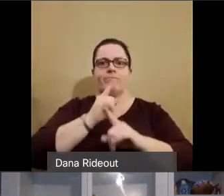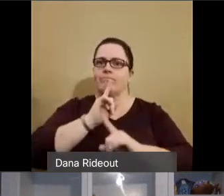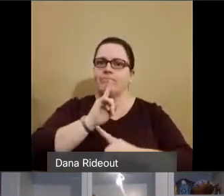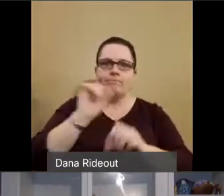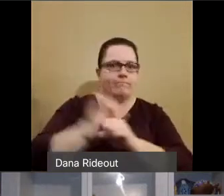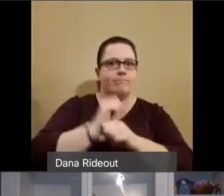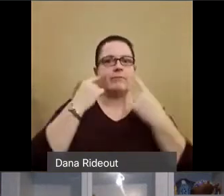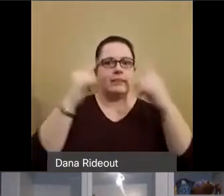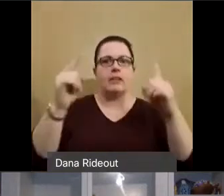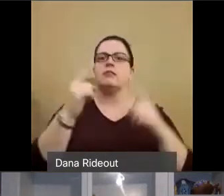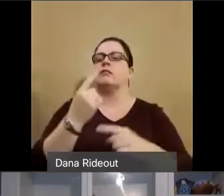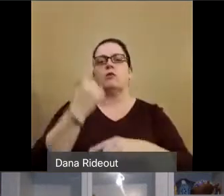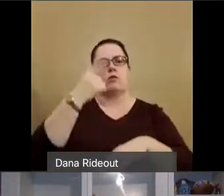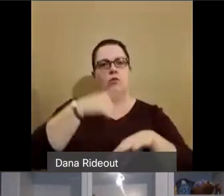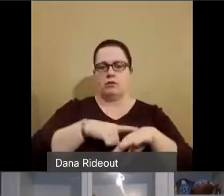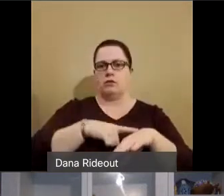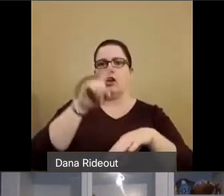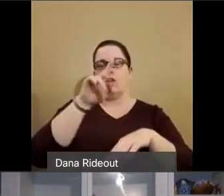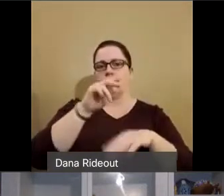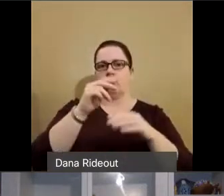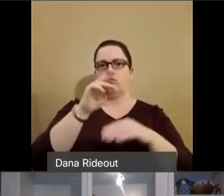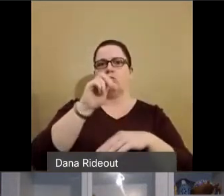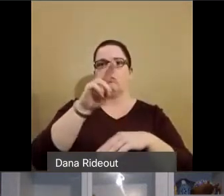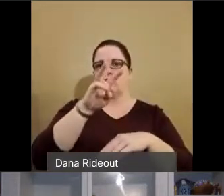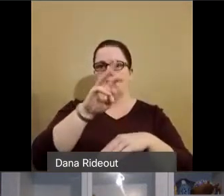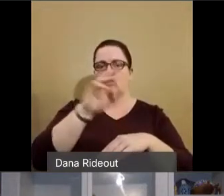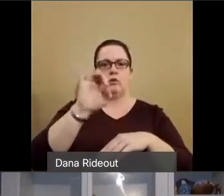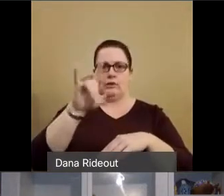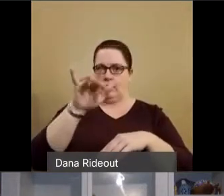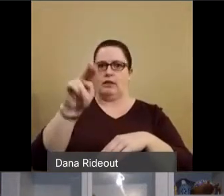look what happened there as you quite rightly saying tackling candidates that are they effective.